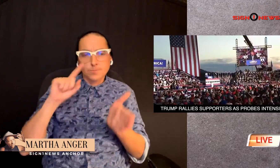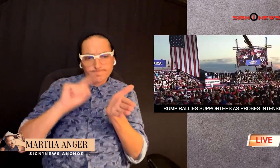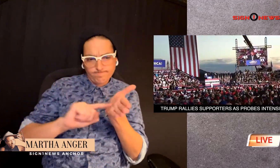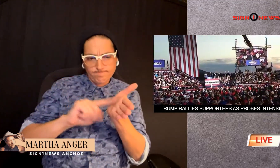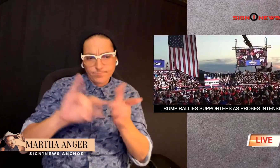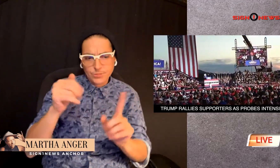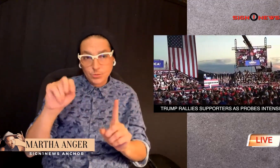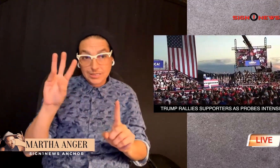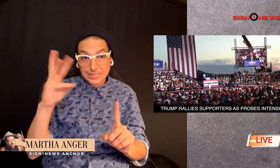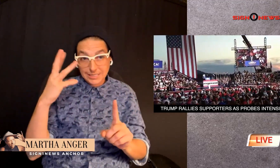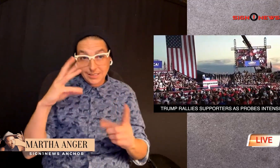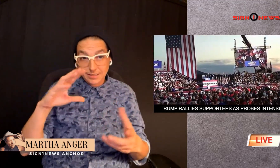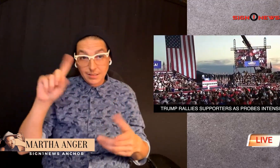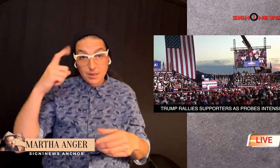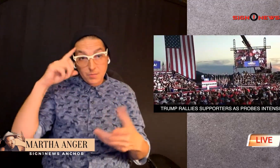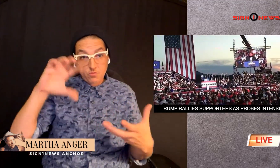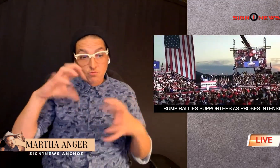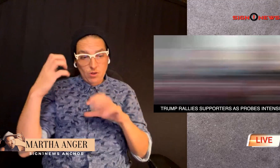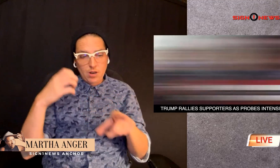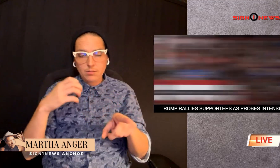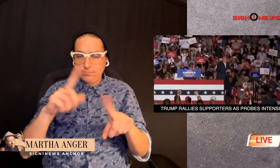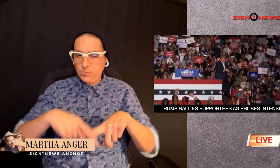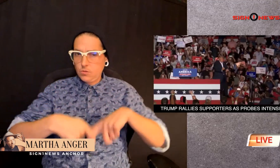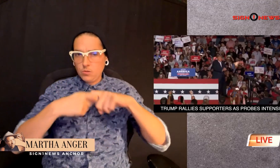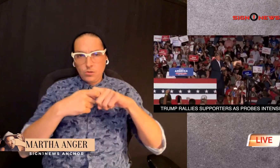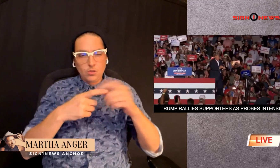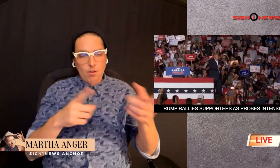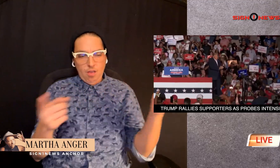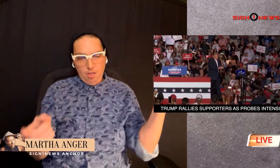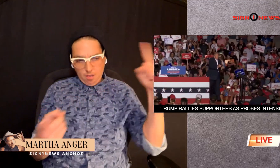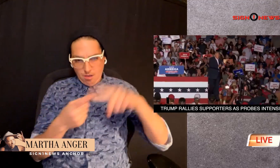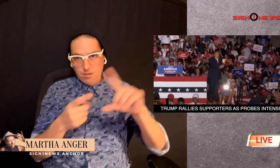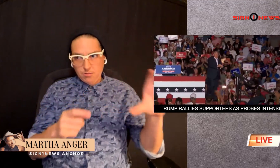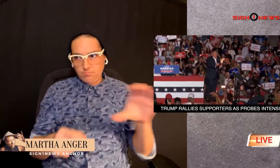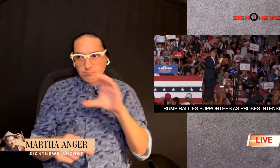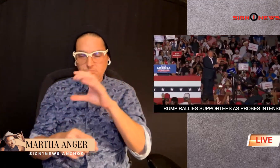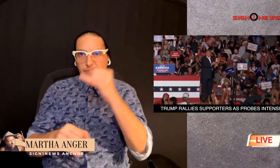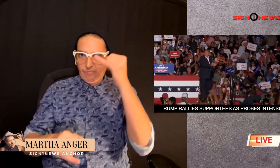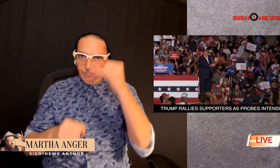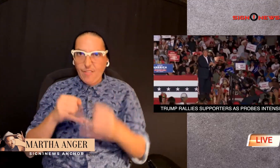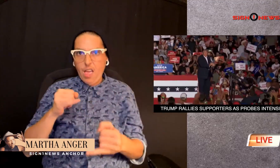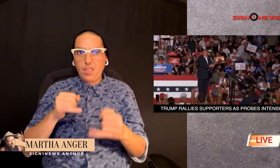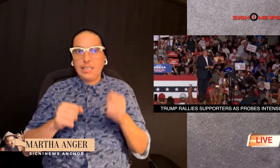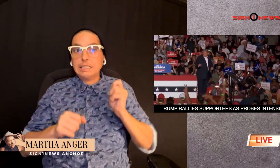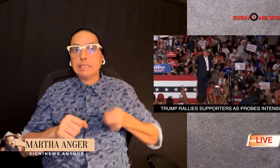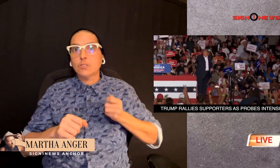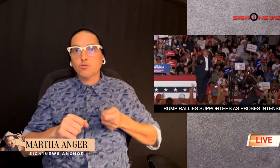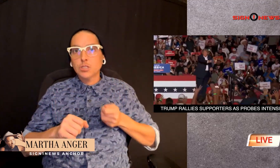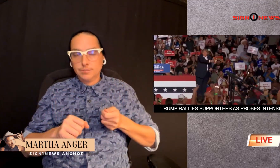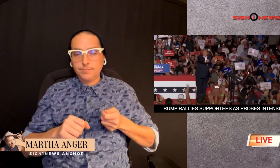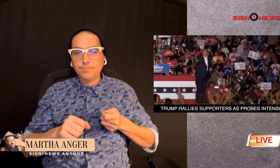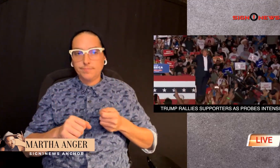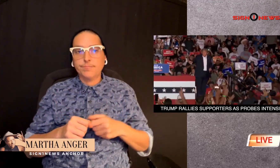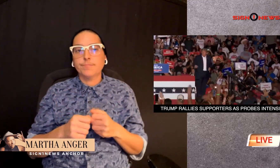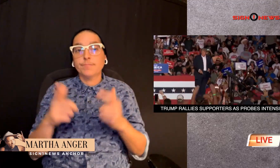investigating the January 6th. Capital Riot is set to hold one of its final hearings.